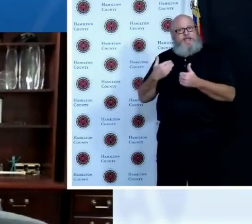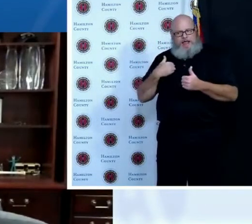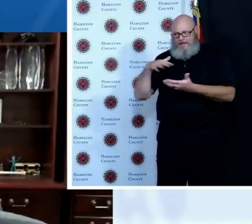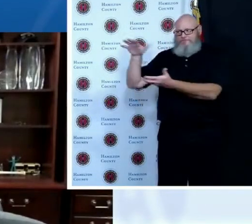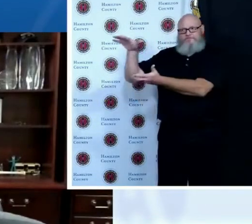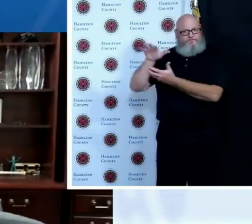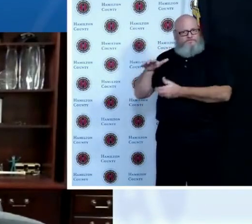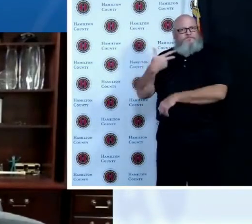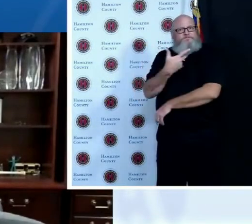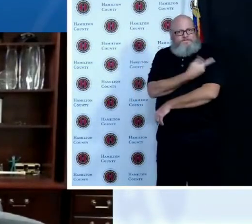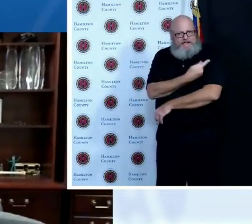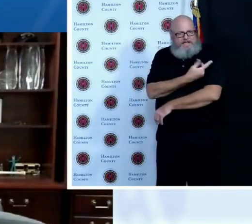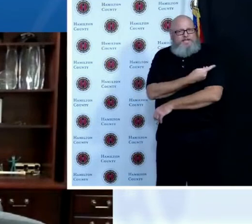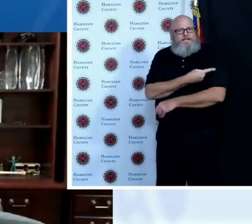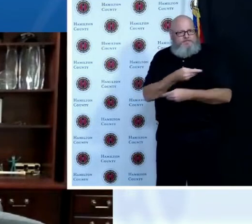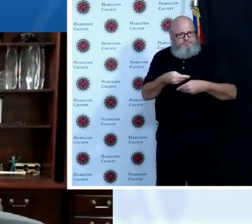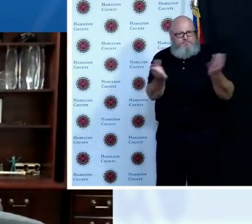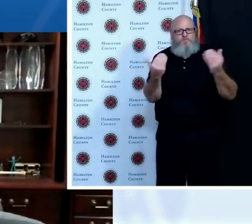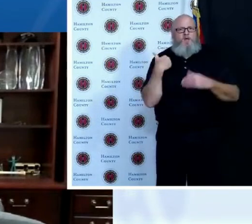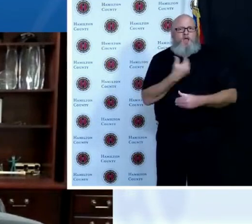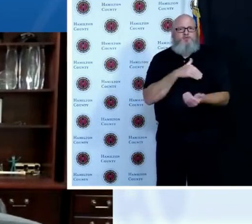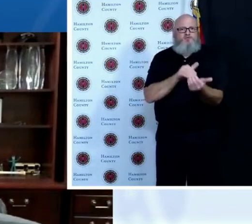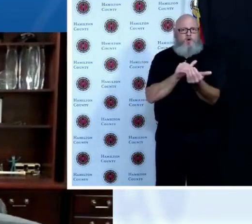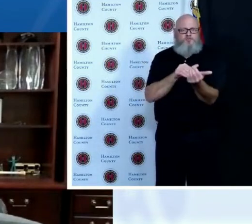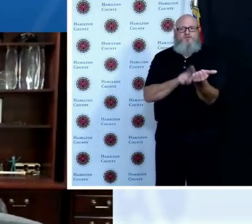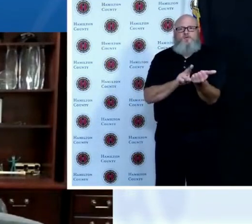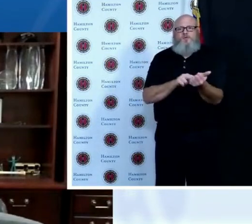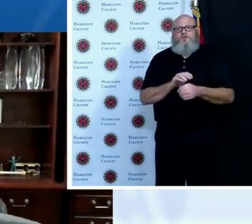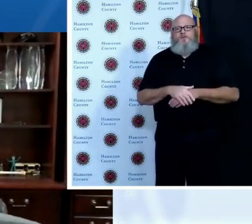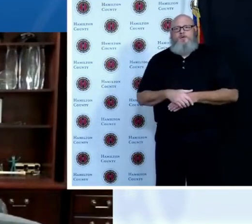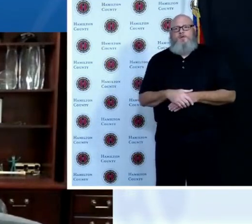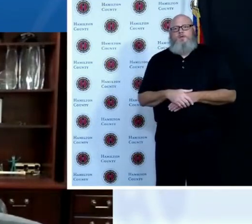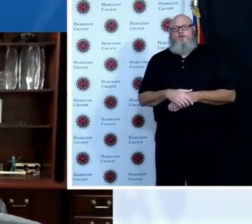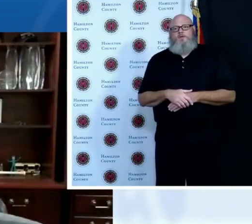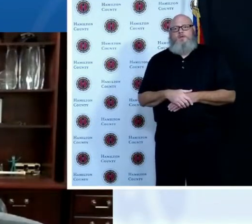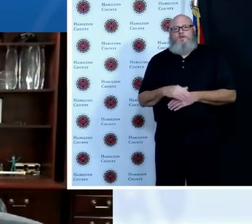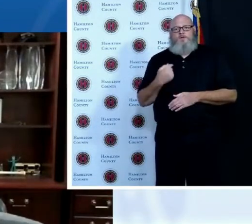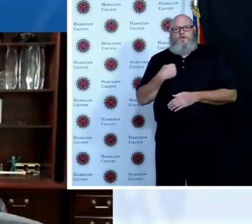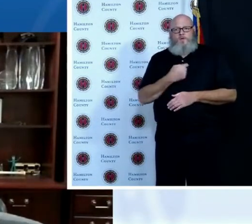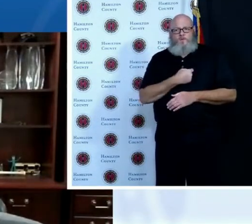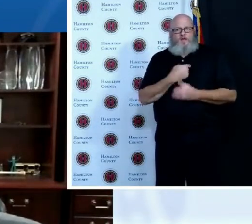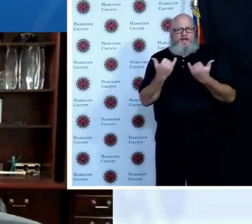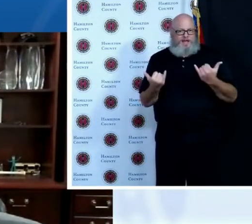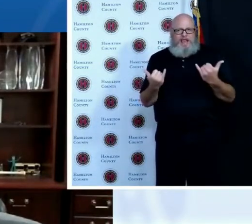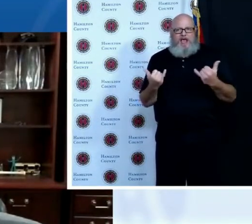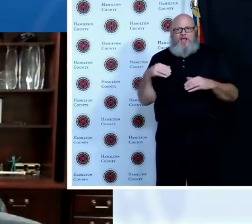campaign to vaccinate frontline workers the people at the highest risk of either acquiring